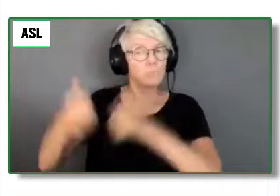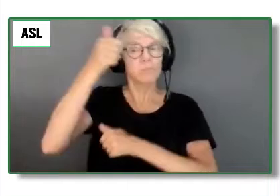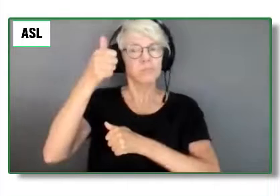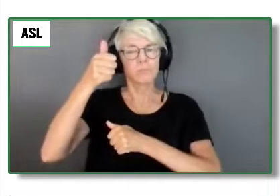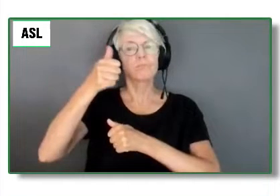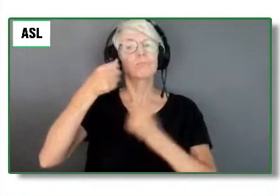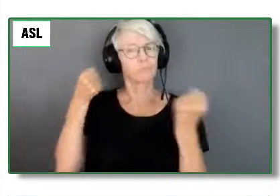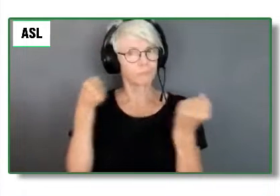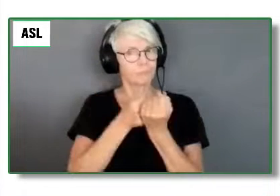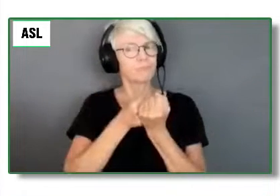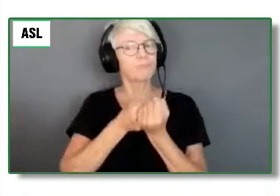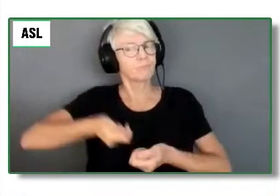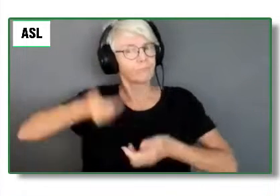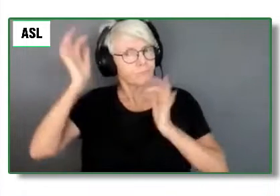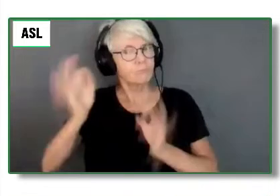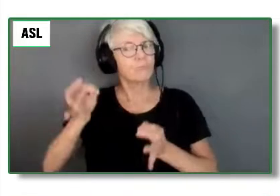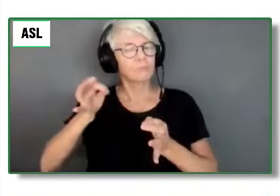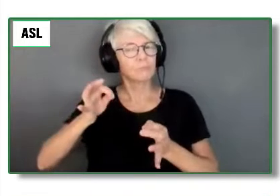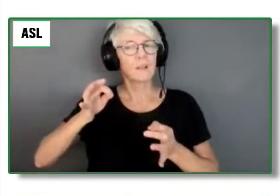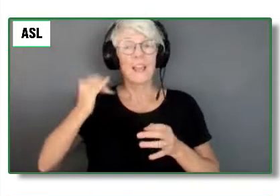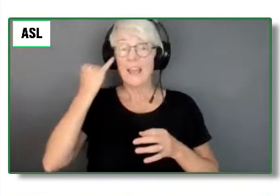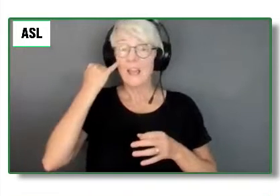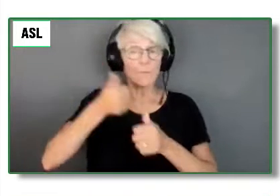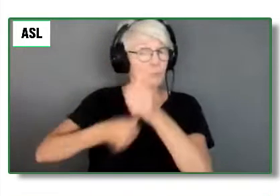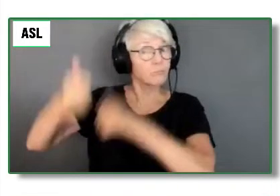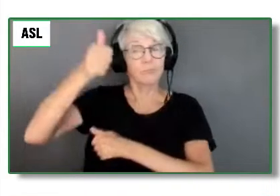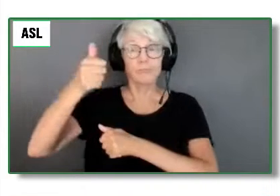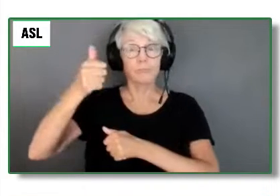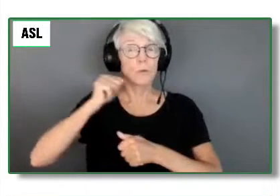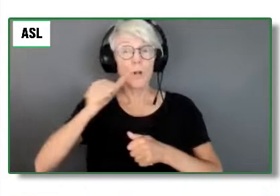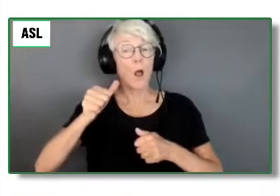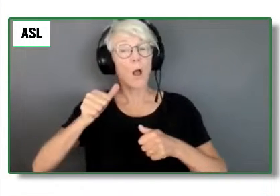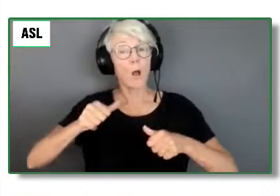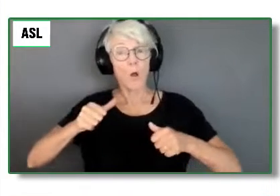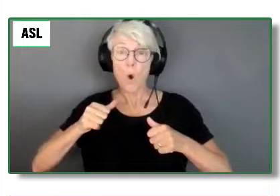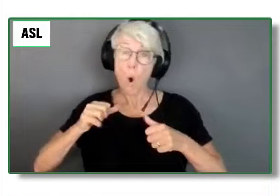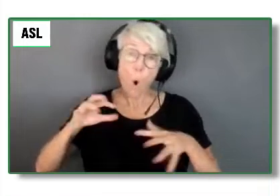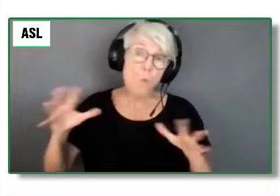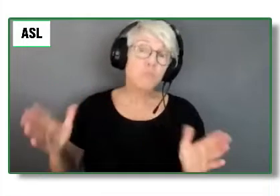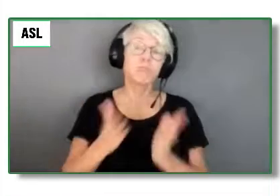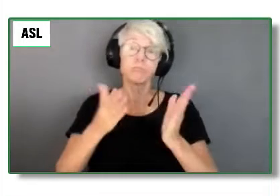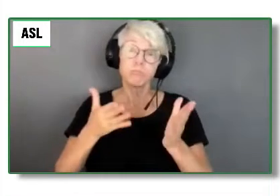there it won't be happen, it won't happen or be sustainable.